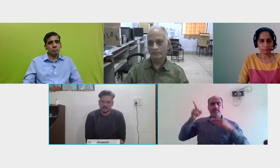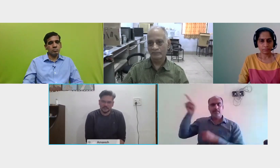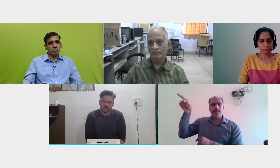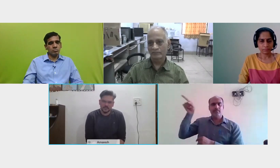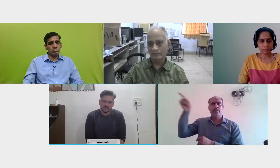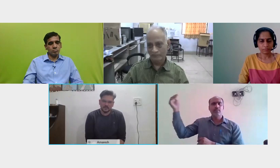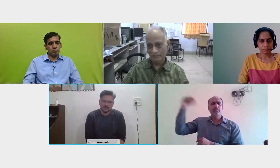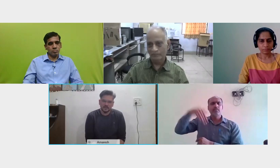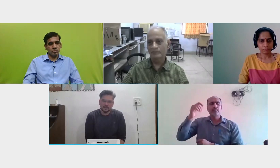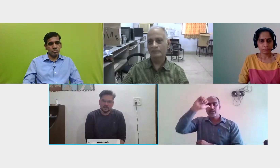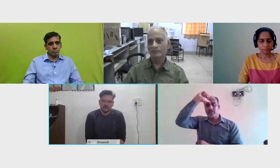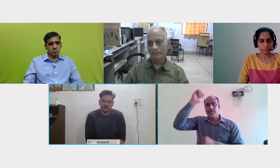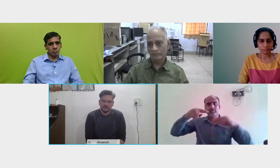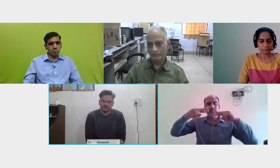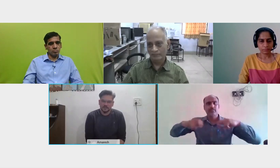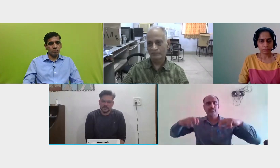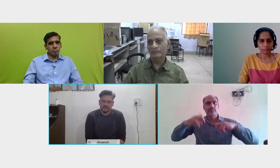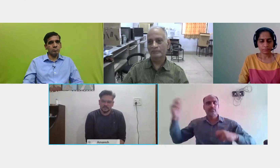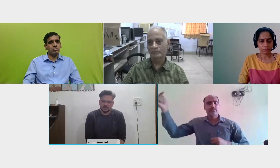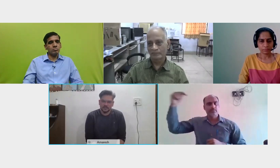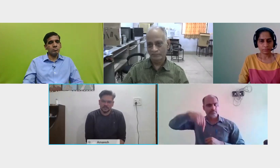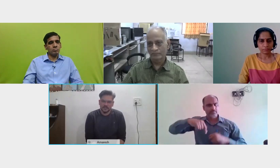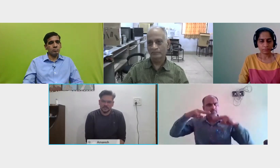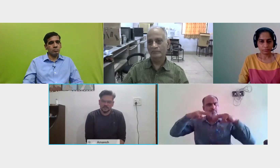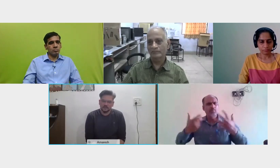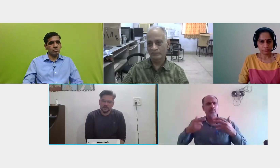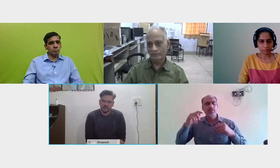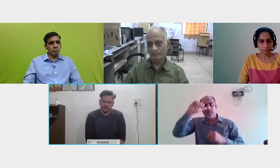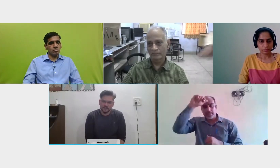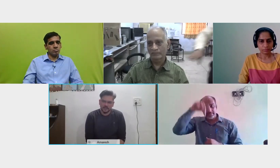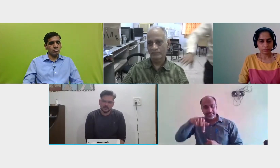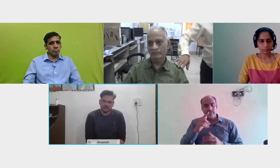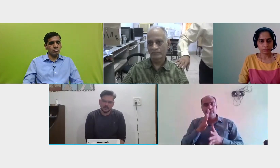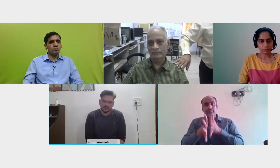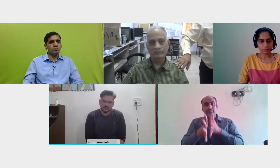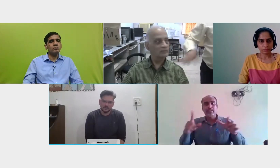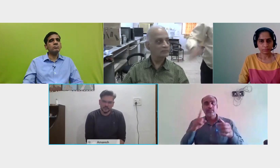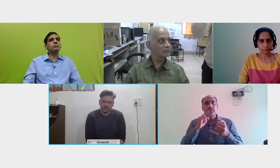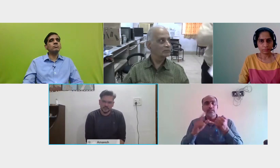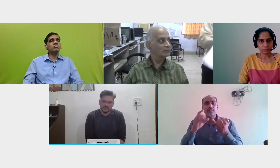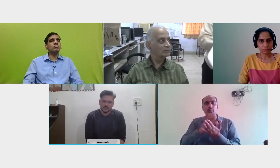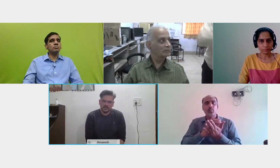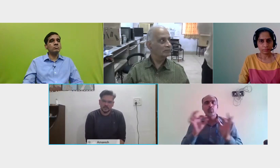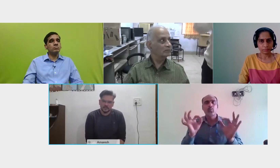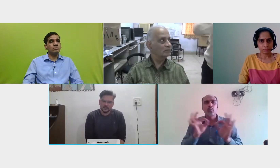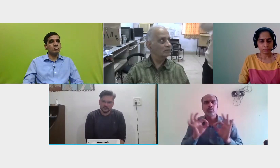there another person Ulrike Zeshan who had come and done a lot of research in Indian